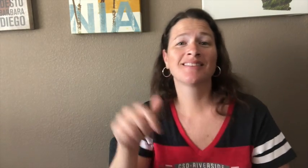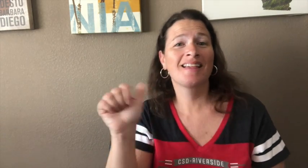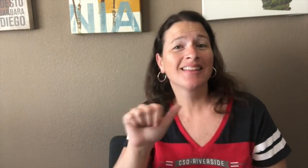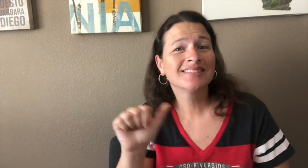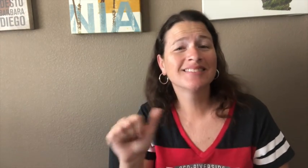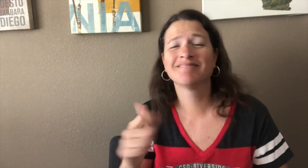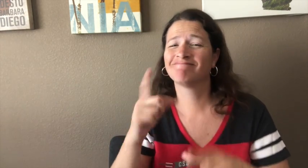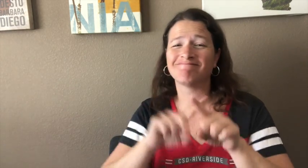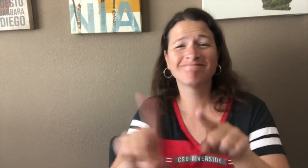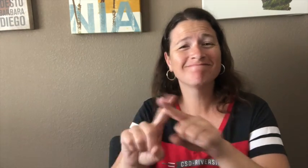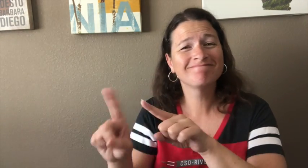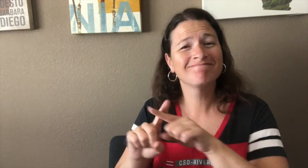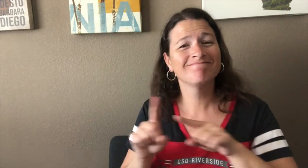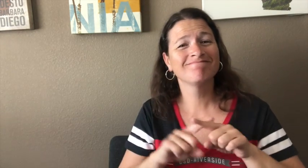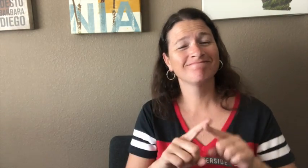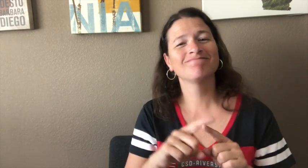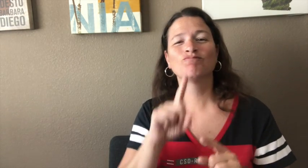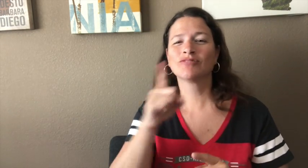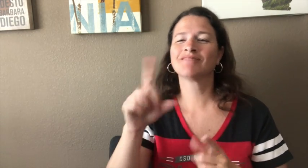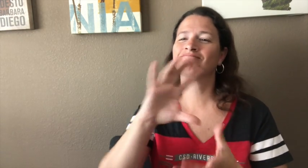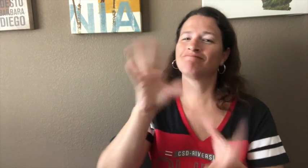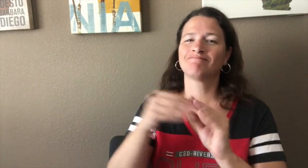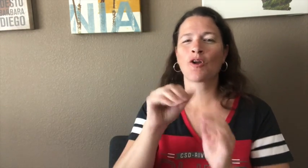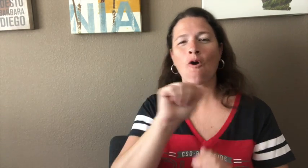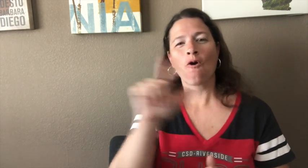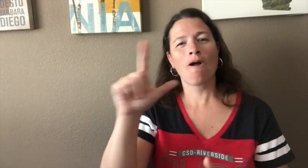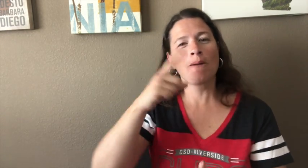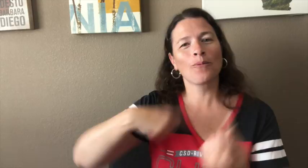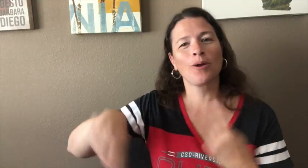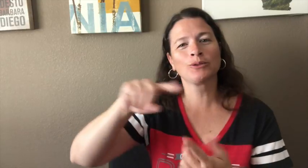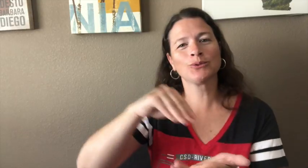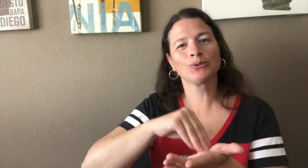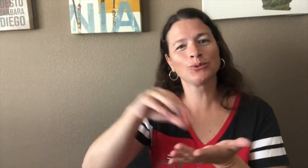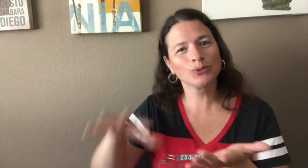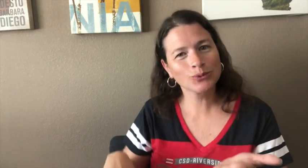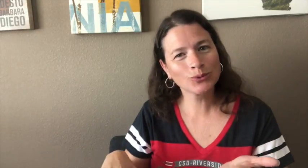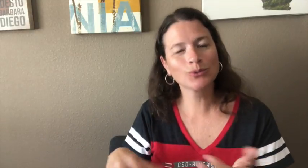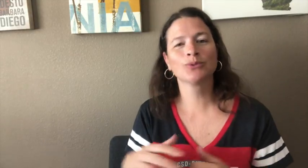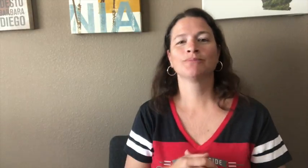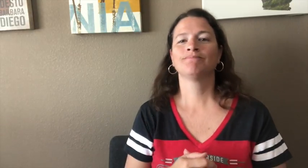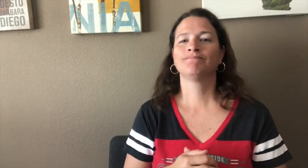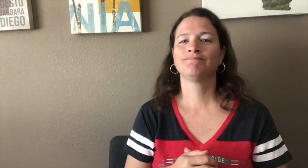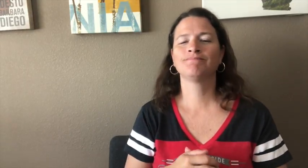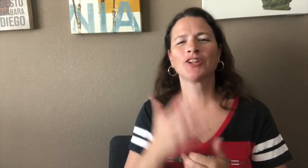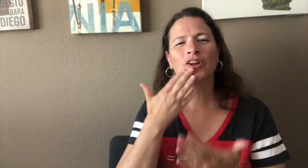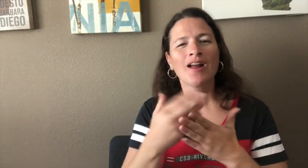so on, and so forth are all around student. For our junior